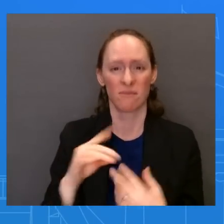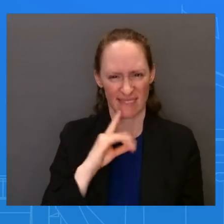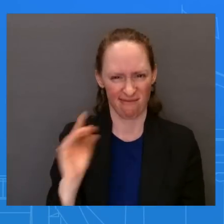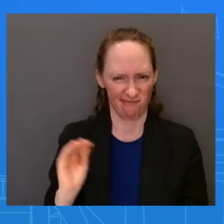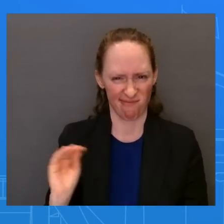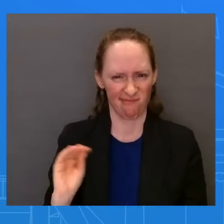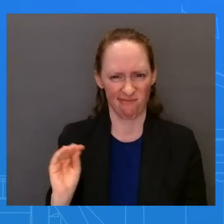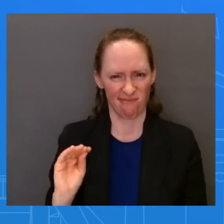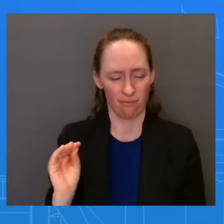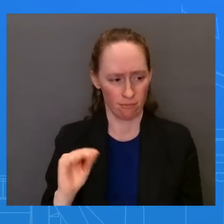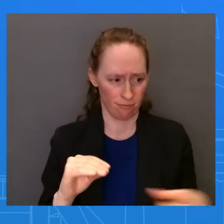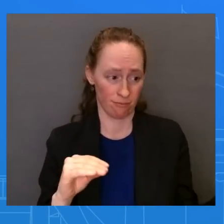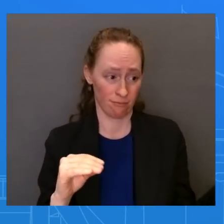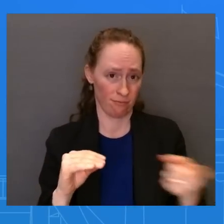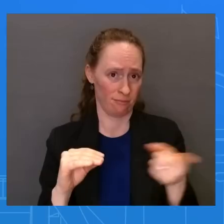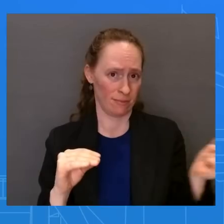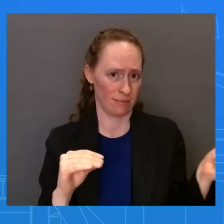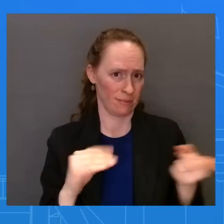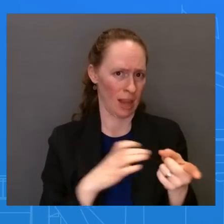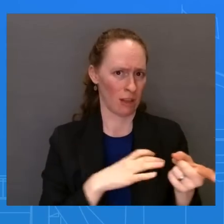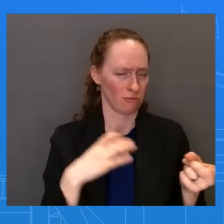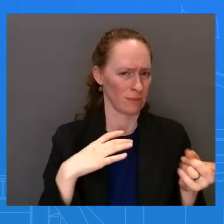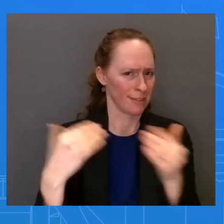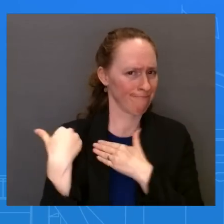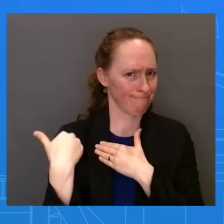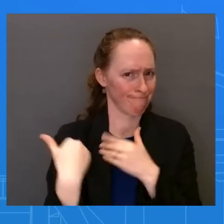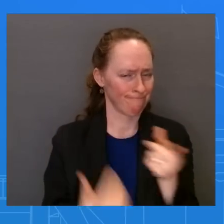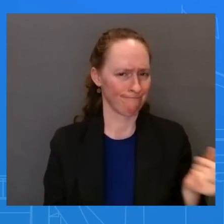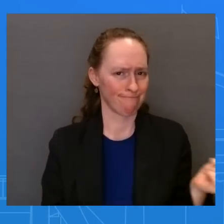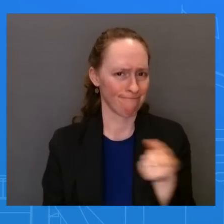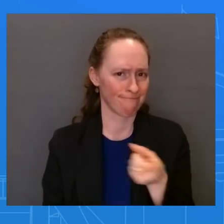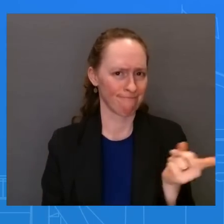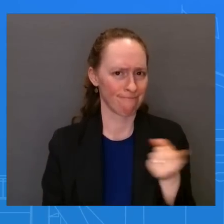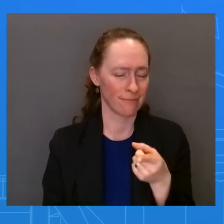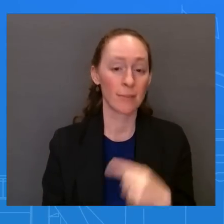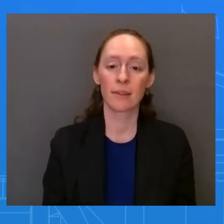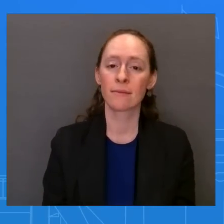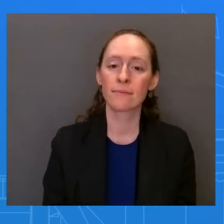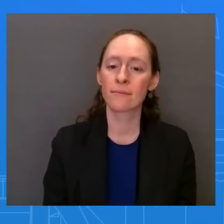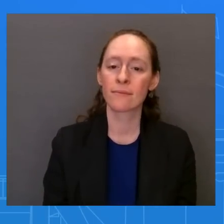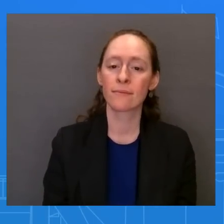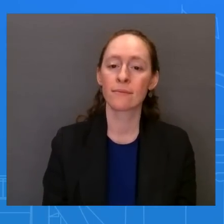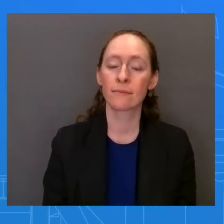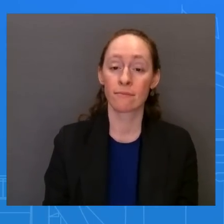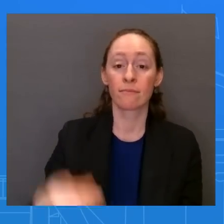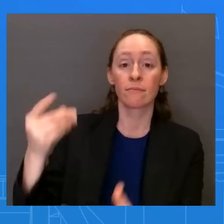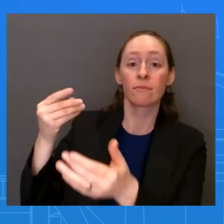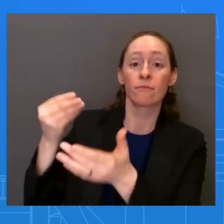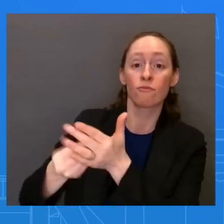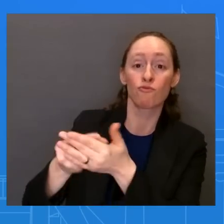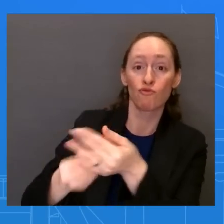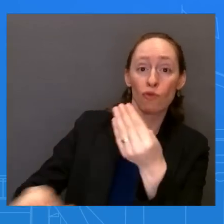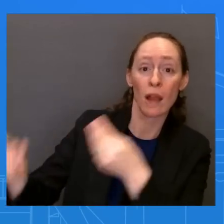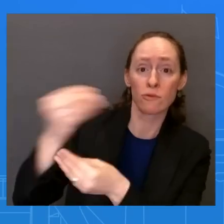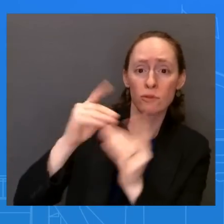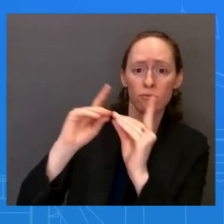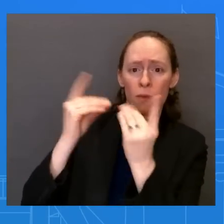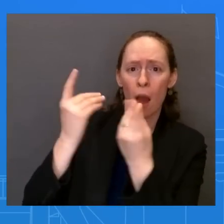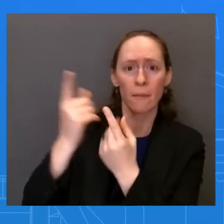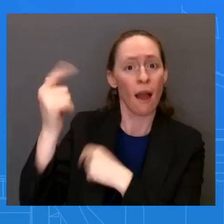Treasury makes millions of payments each day. Their system is built to pay our country's bills on time. It's not set to make the United States